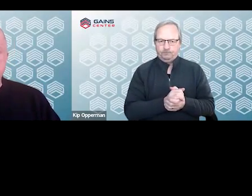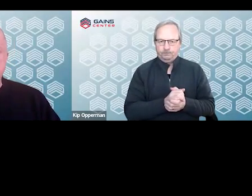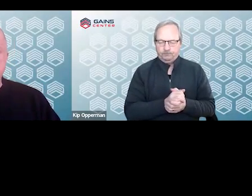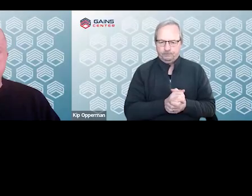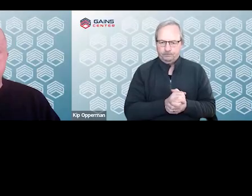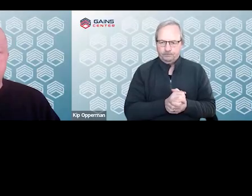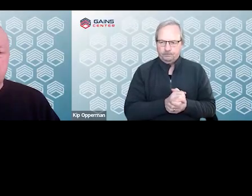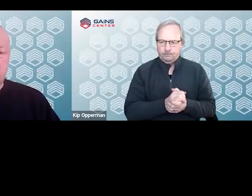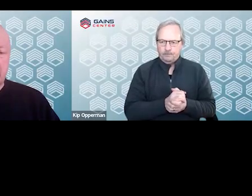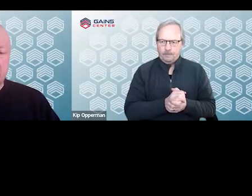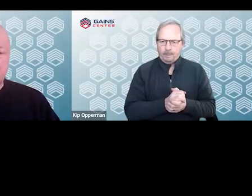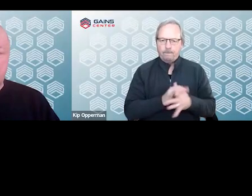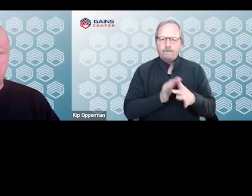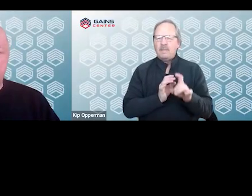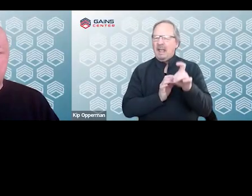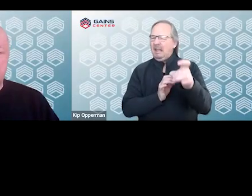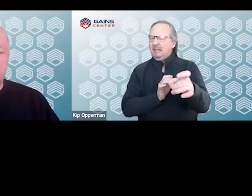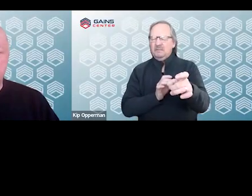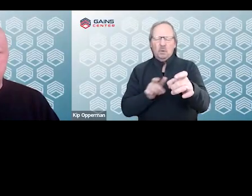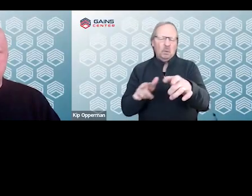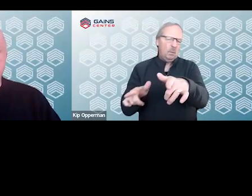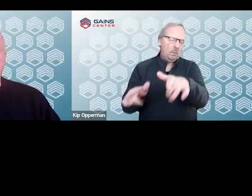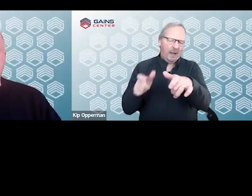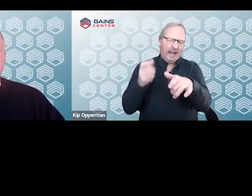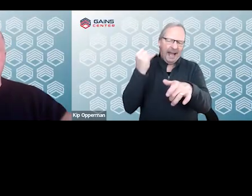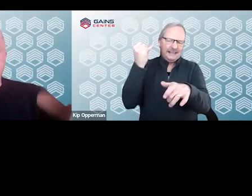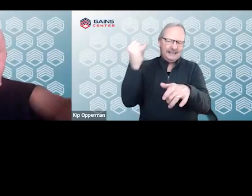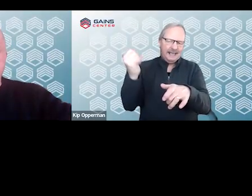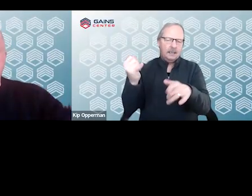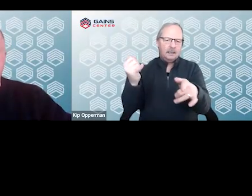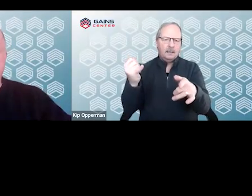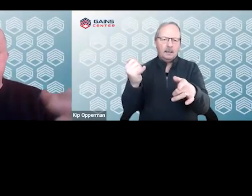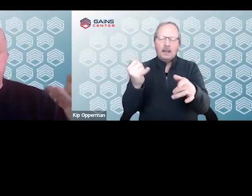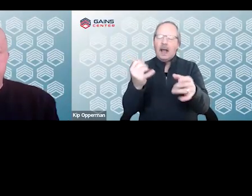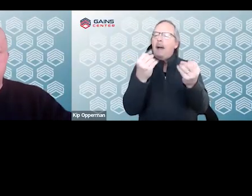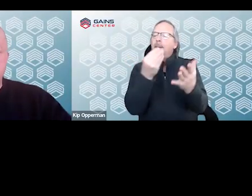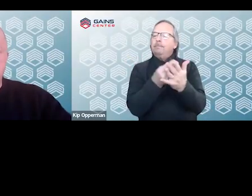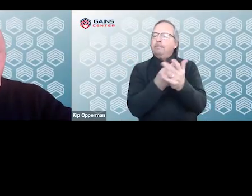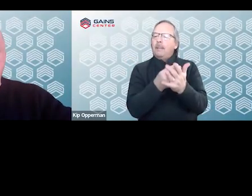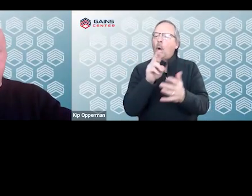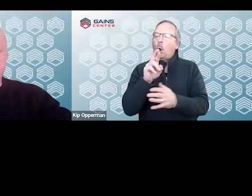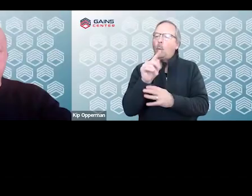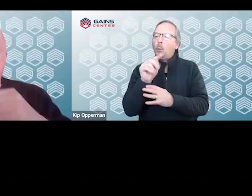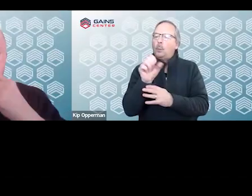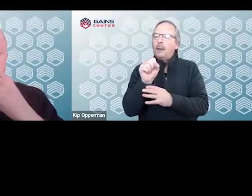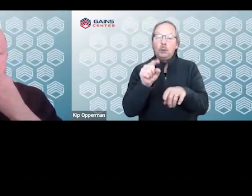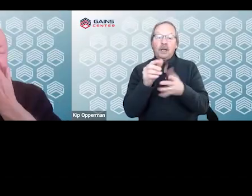This just gives you a quick shot of the rates. So this is, people can earn, by the end of 12 weeks,